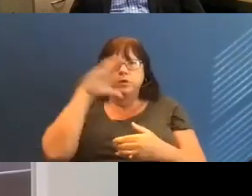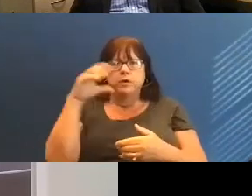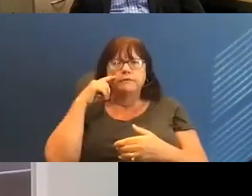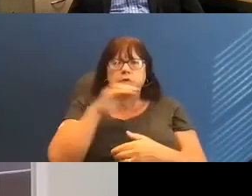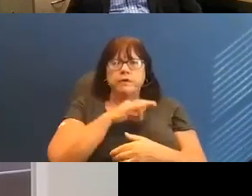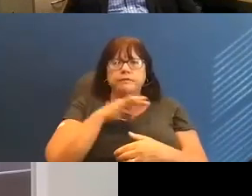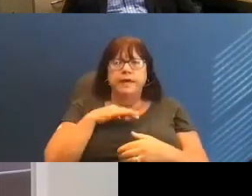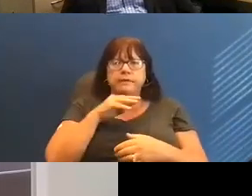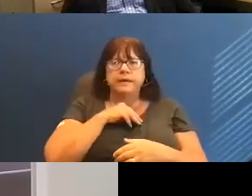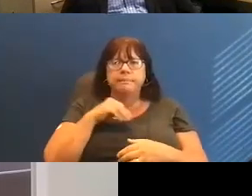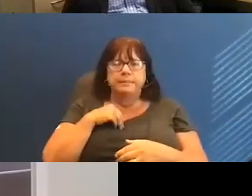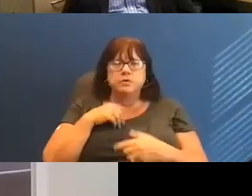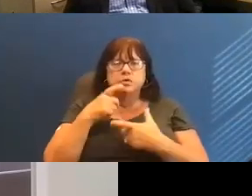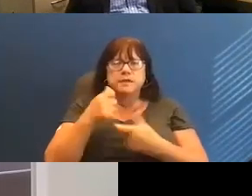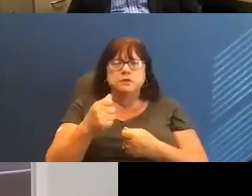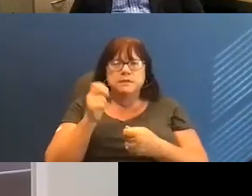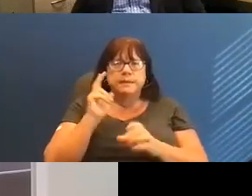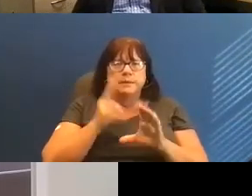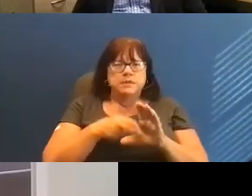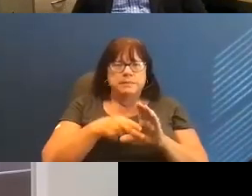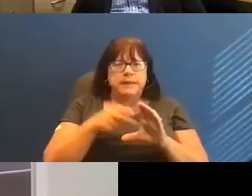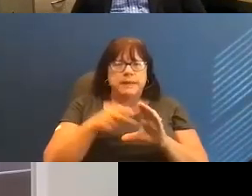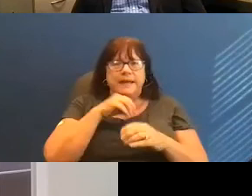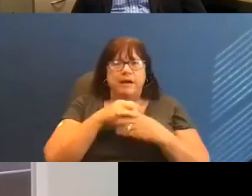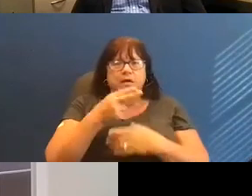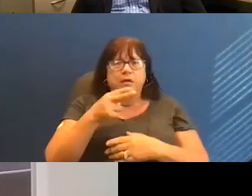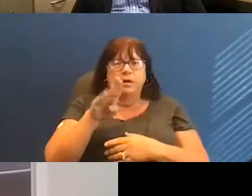participating in our hub, this just requires adding links to any OER that you found that are